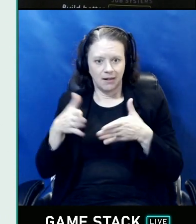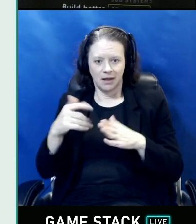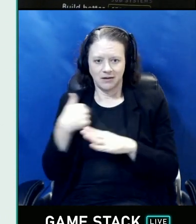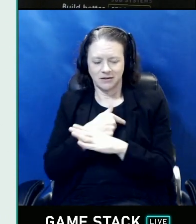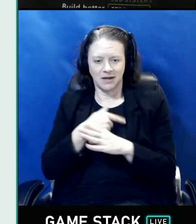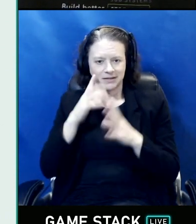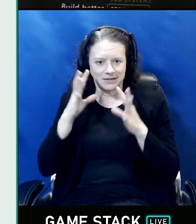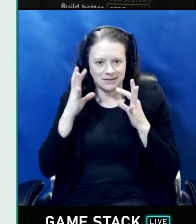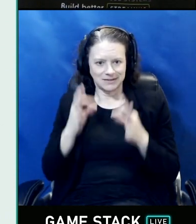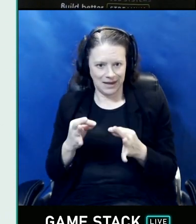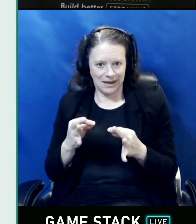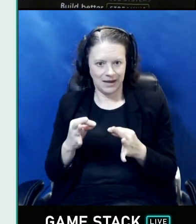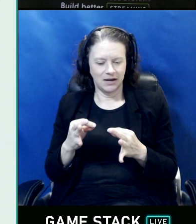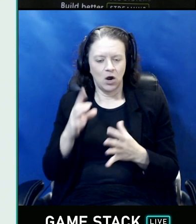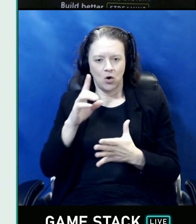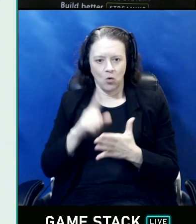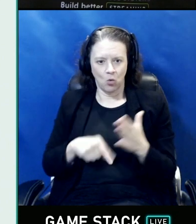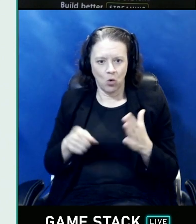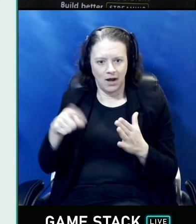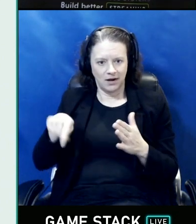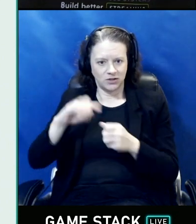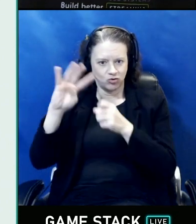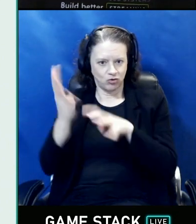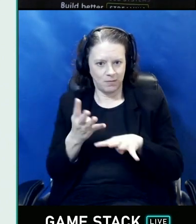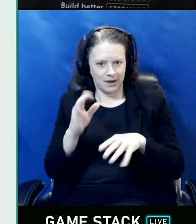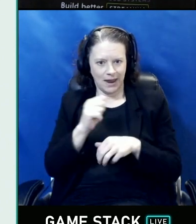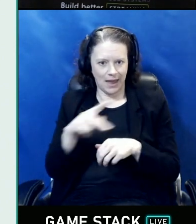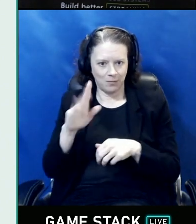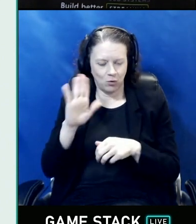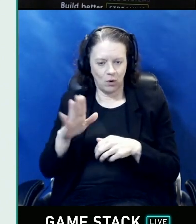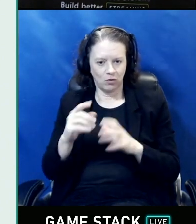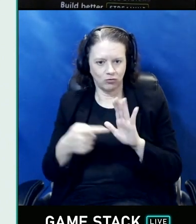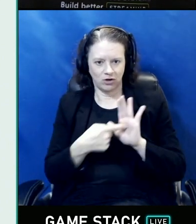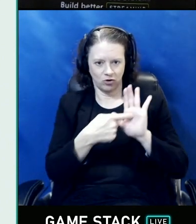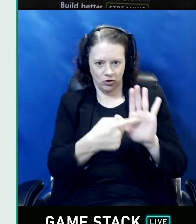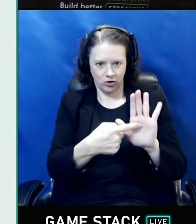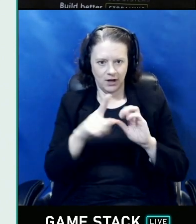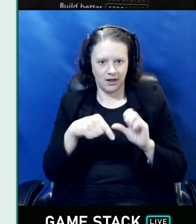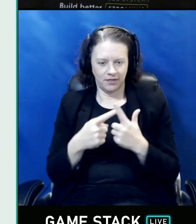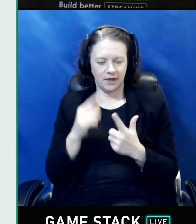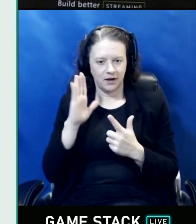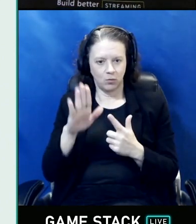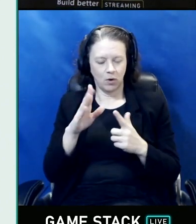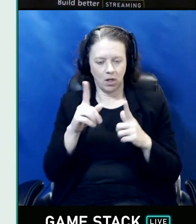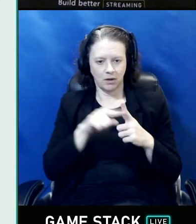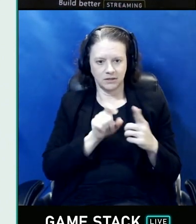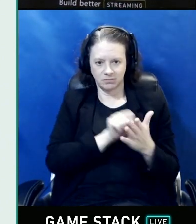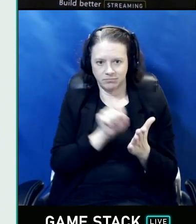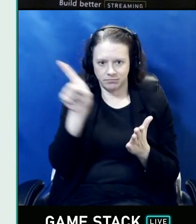is going to render, and then it sends those inputs from those controls back to the game as if they